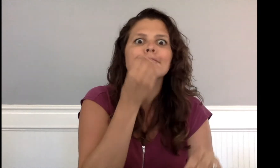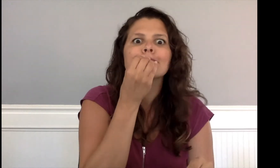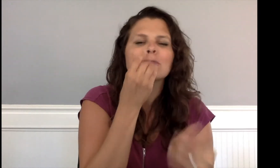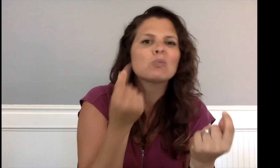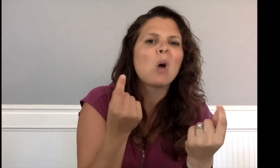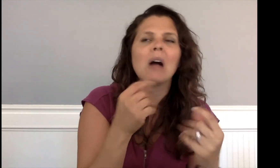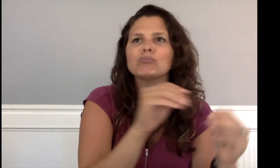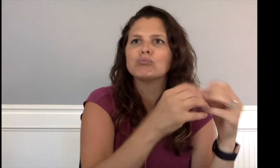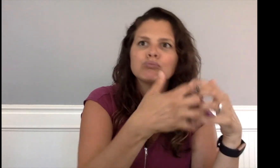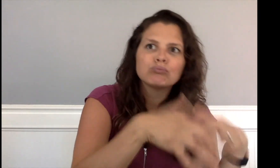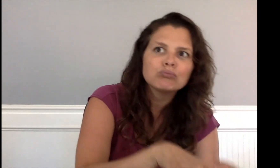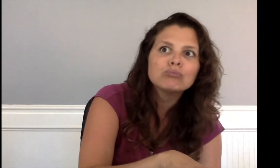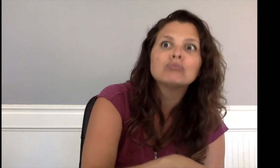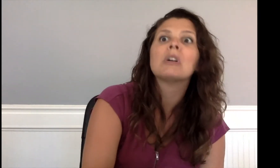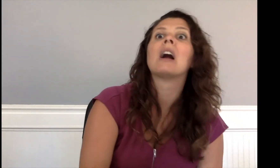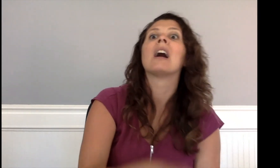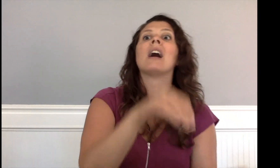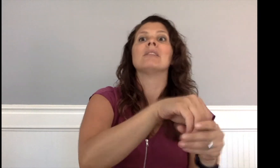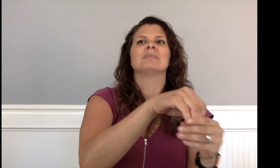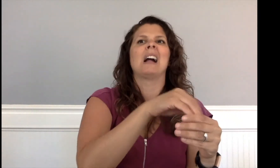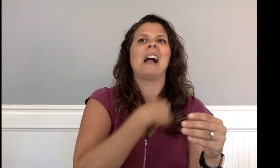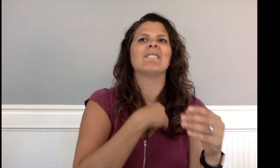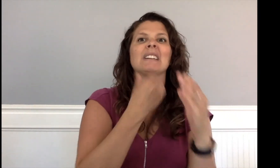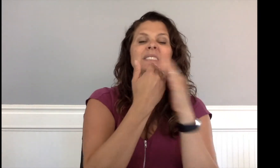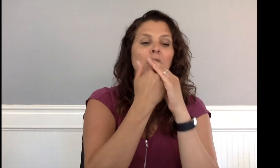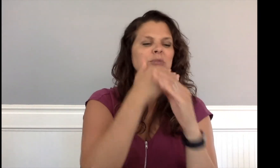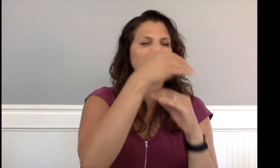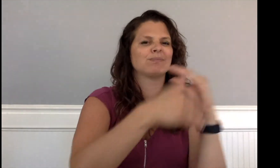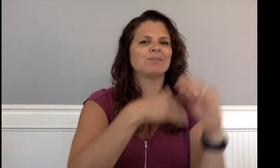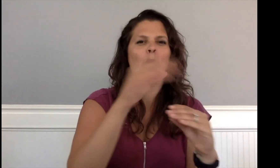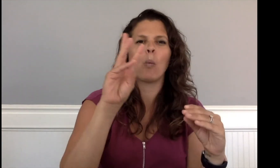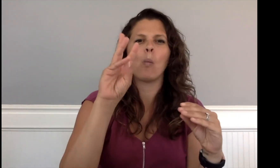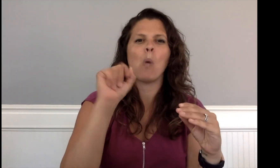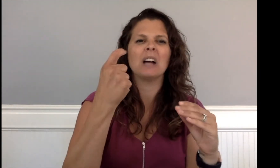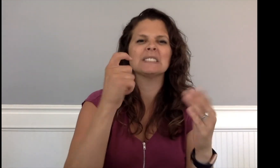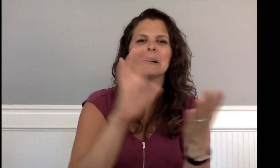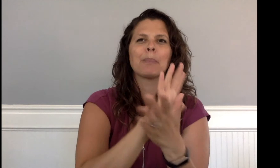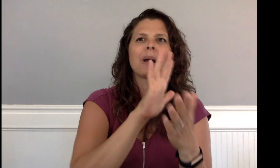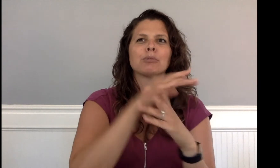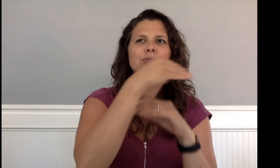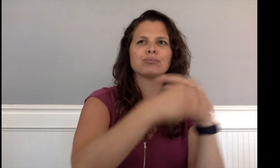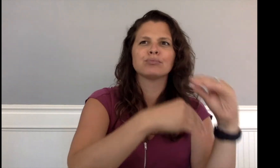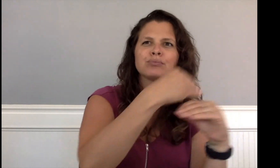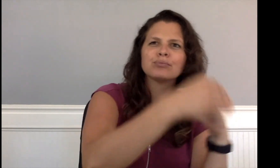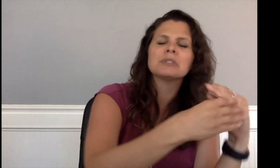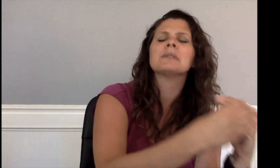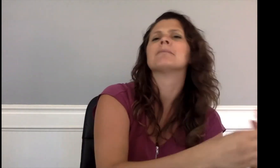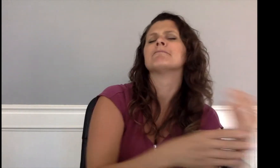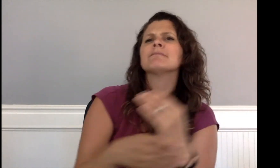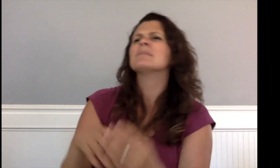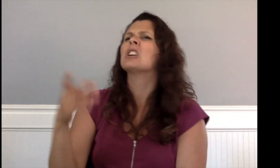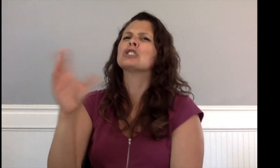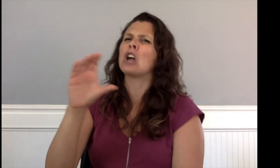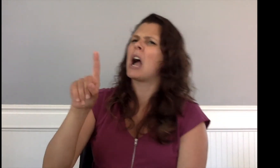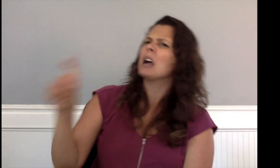Charlie reached into the picnic basket Yvette had packed. He handed Grandma Tickler a sandwich wrapped in wax paper.